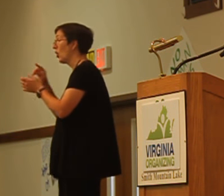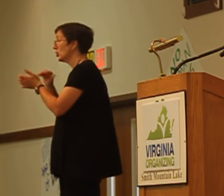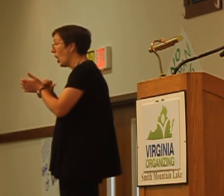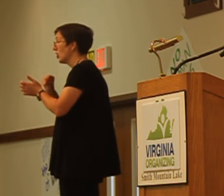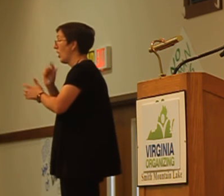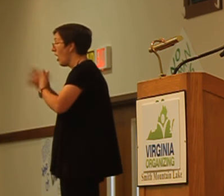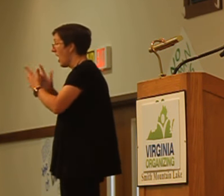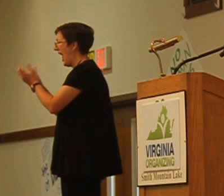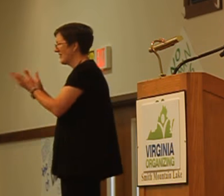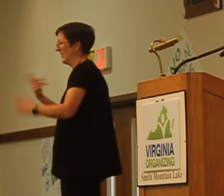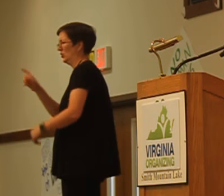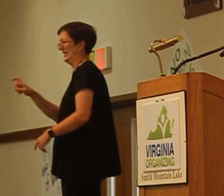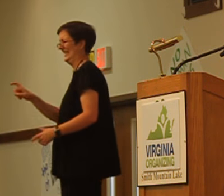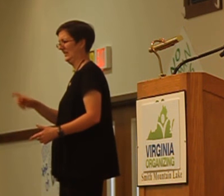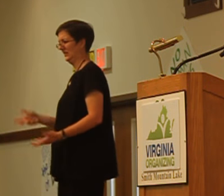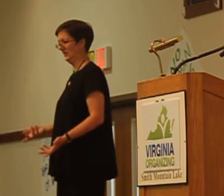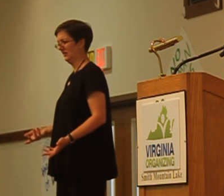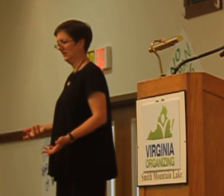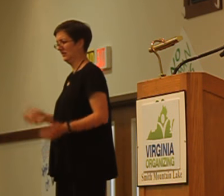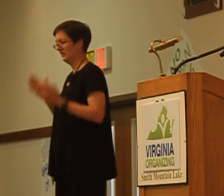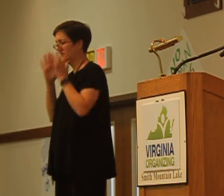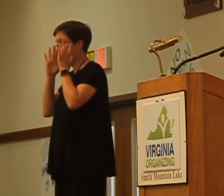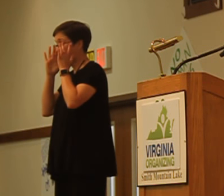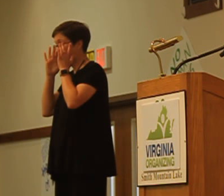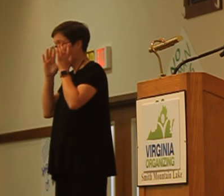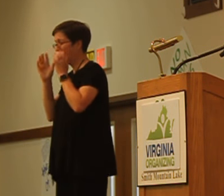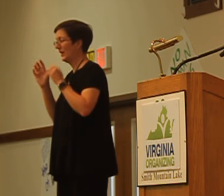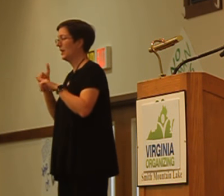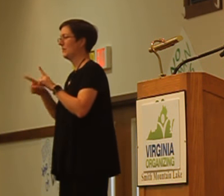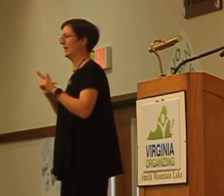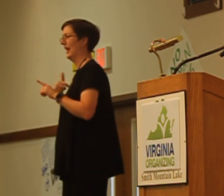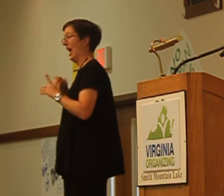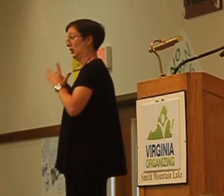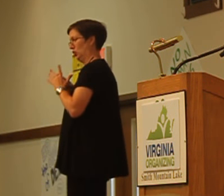So my battle started with restoration of rights,